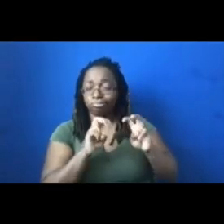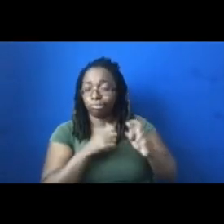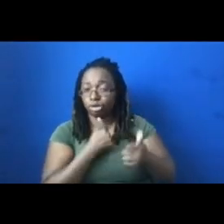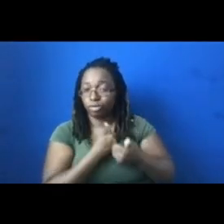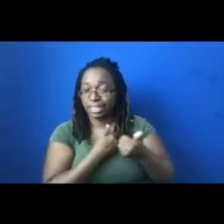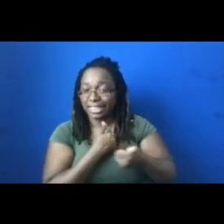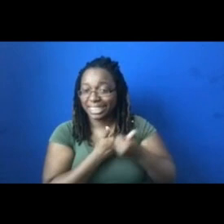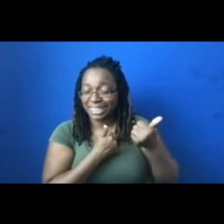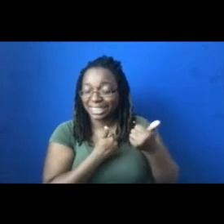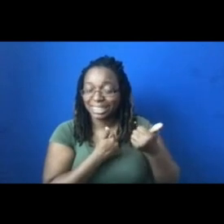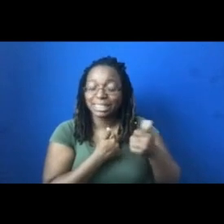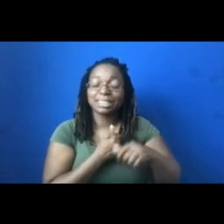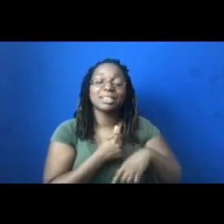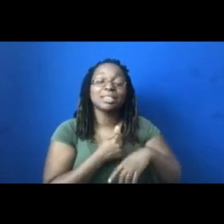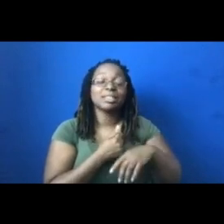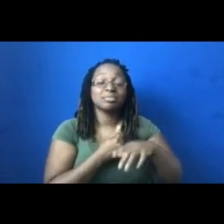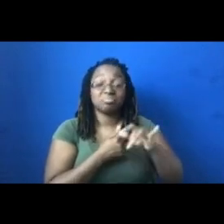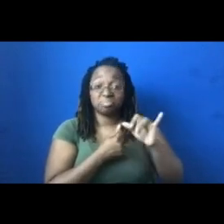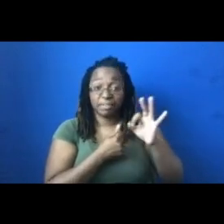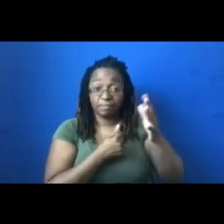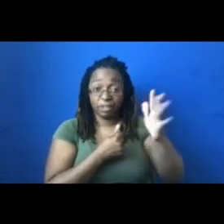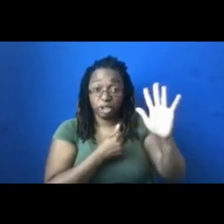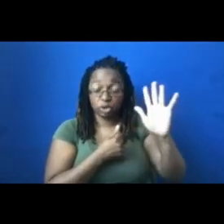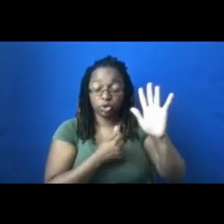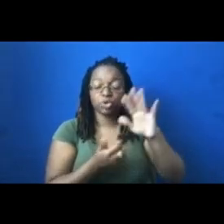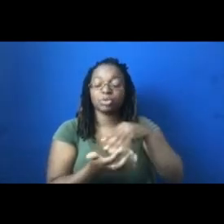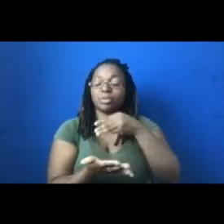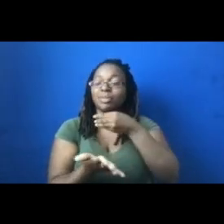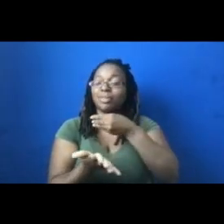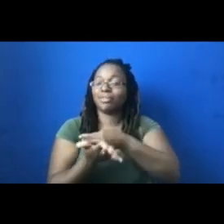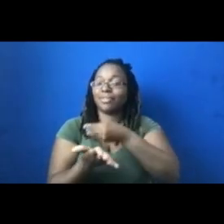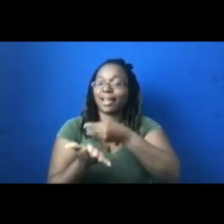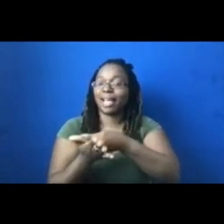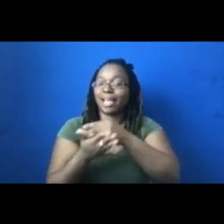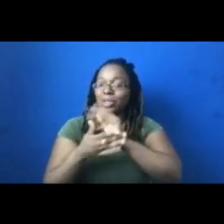financial institution can protect its assets in the face